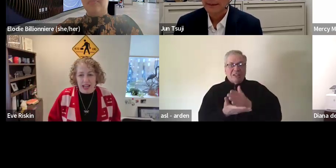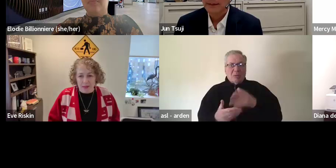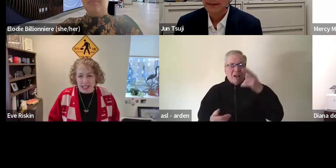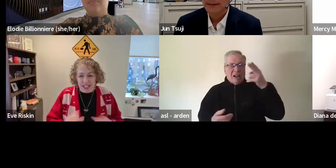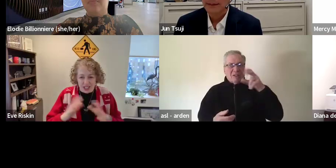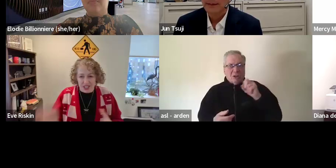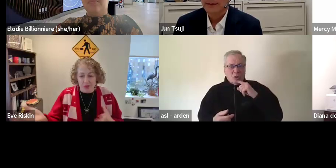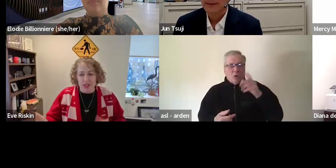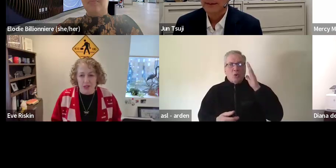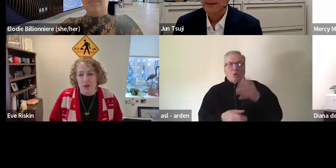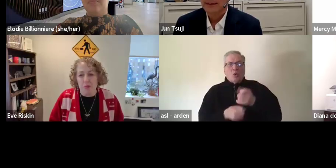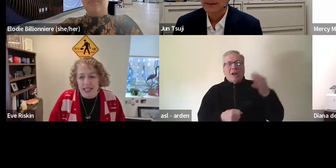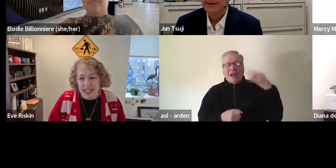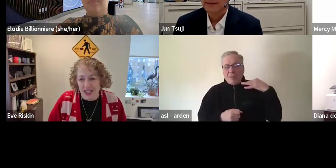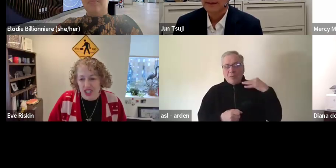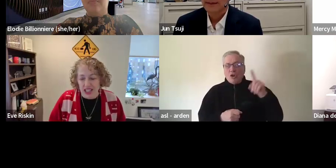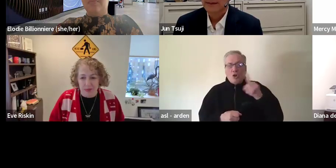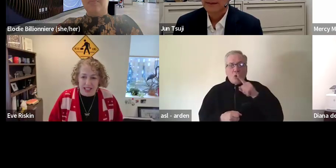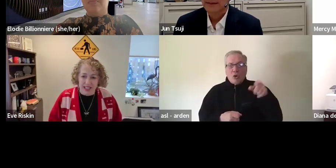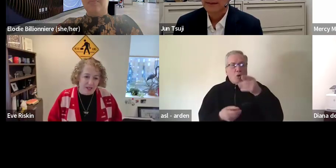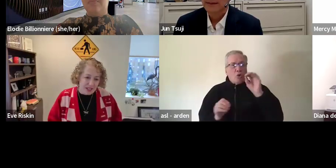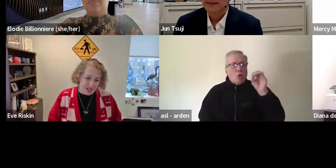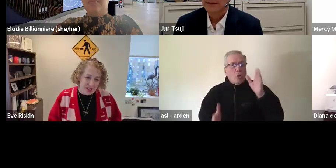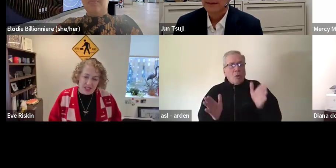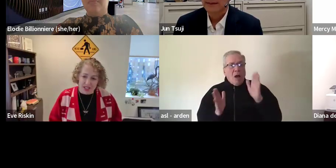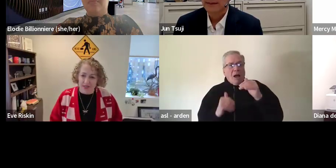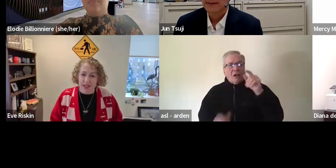we would get applications where there were no boxes checked because there were students